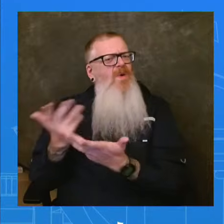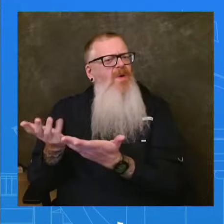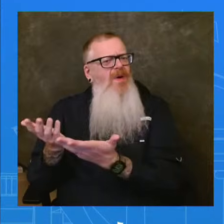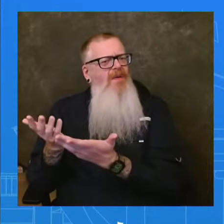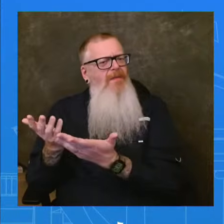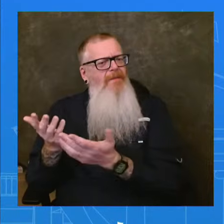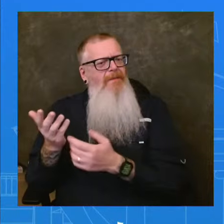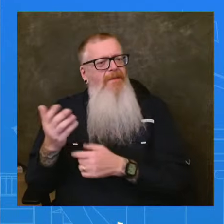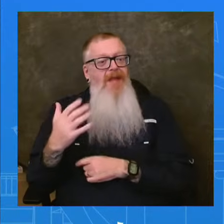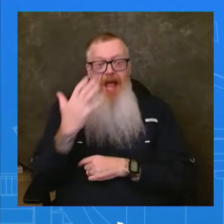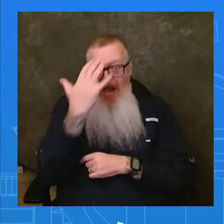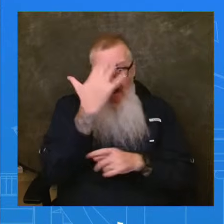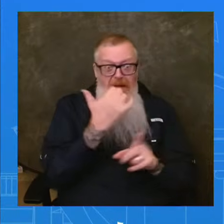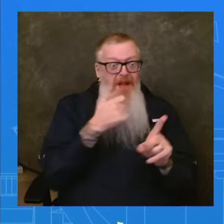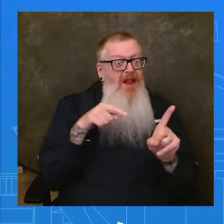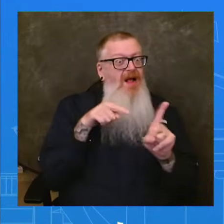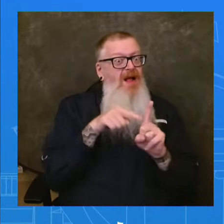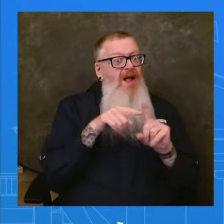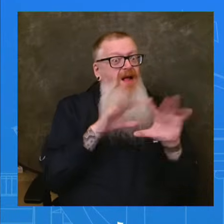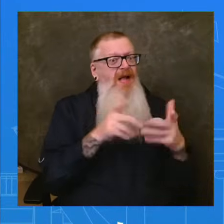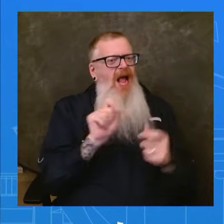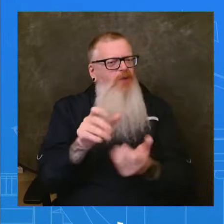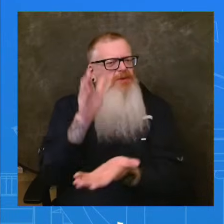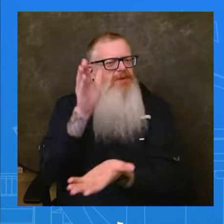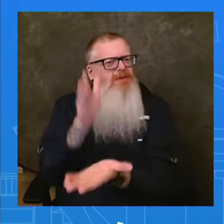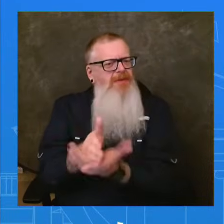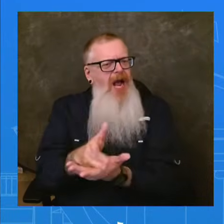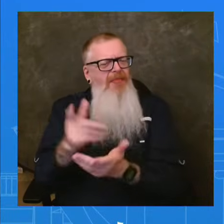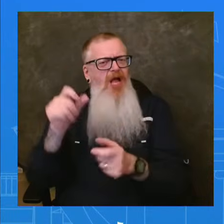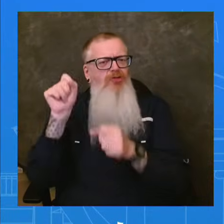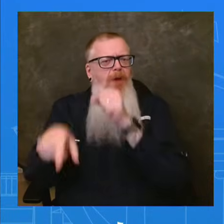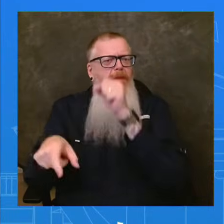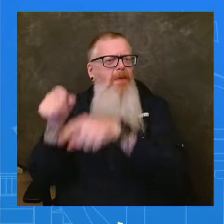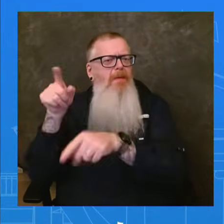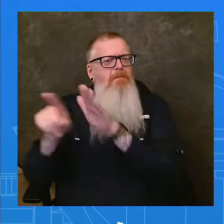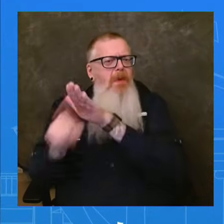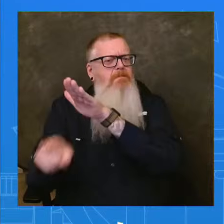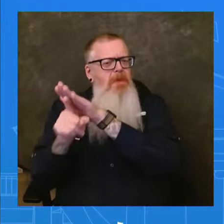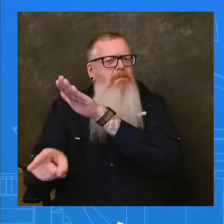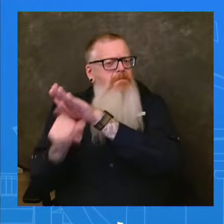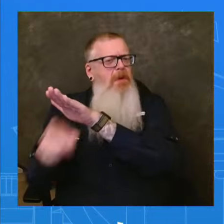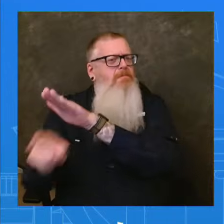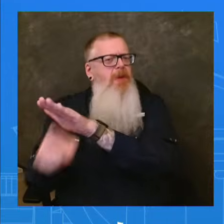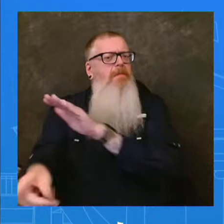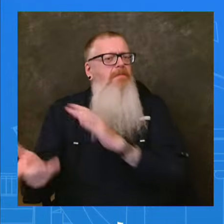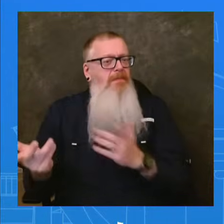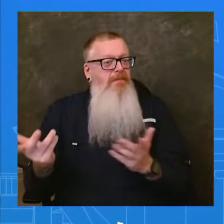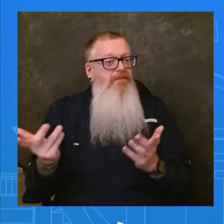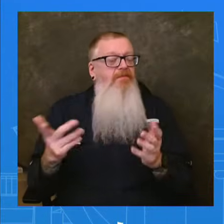So, look, I'm going to just reiterate what our position is when it comes to Lebanon.